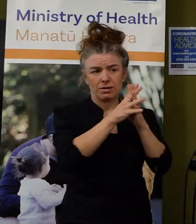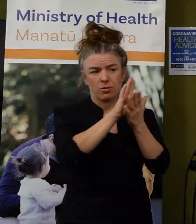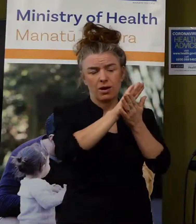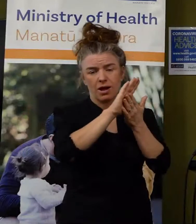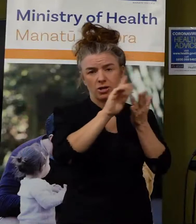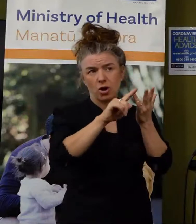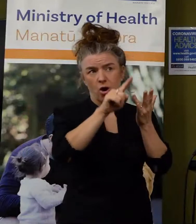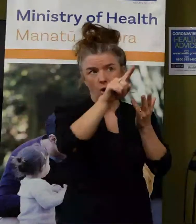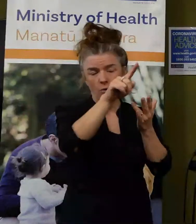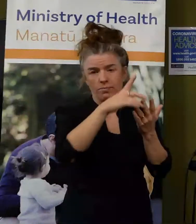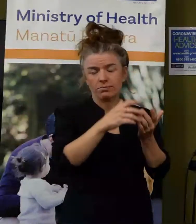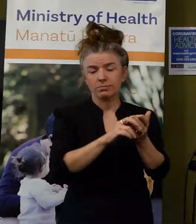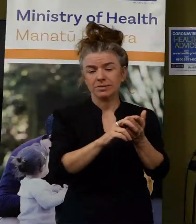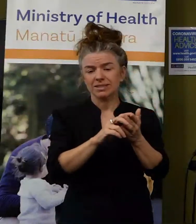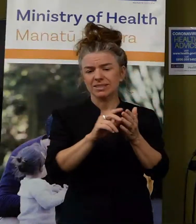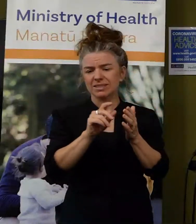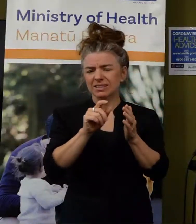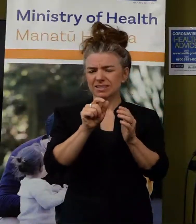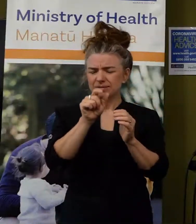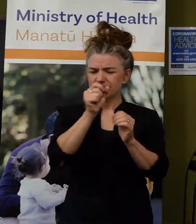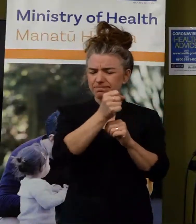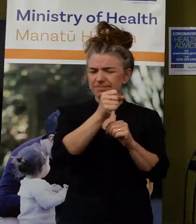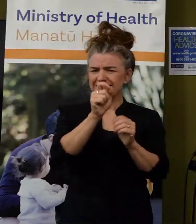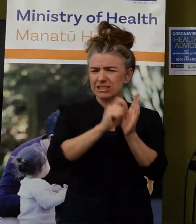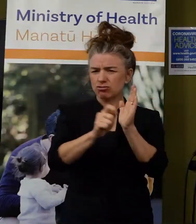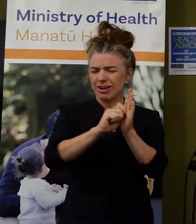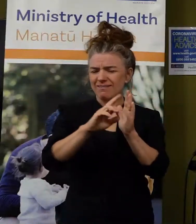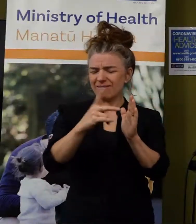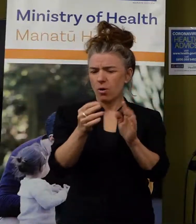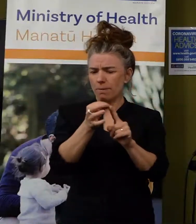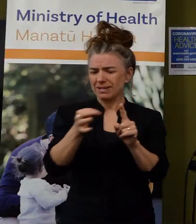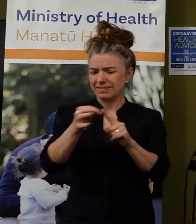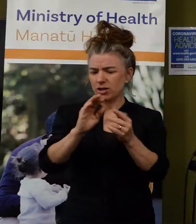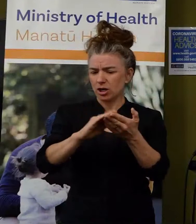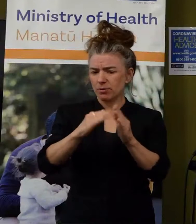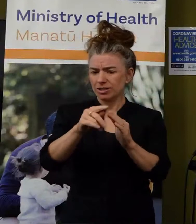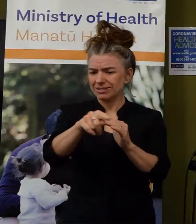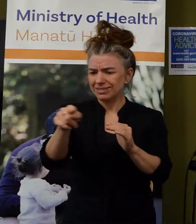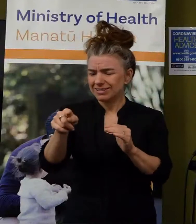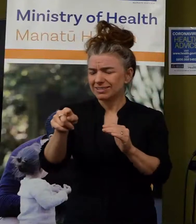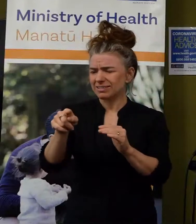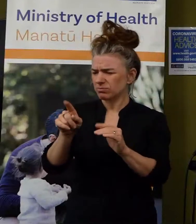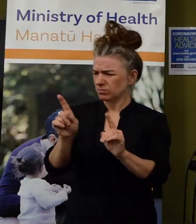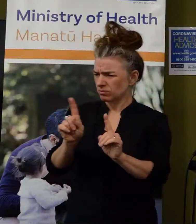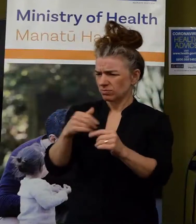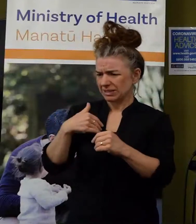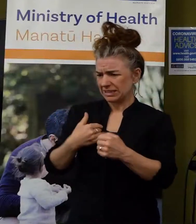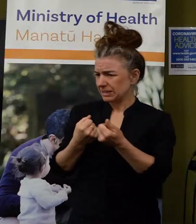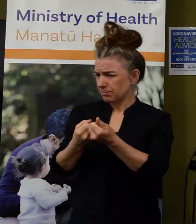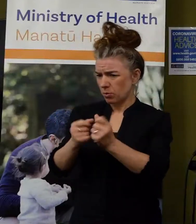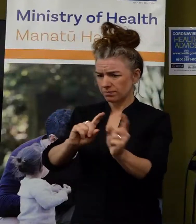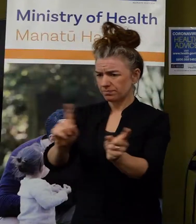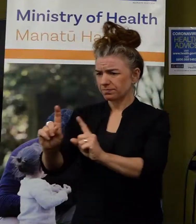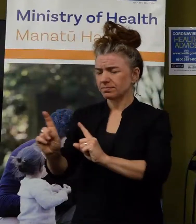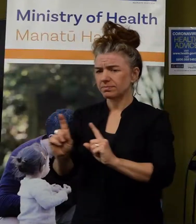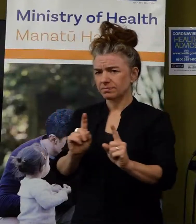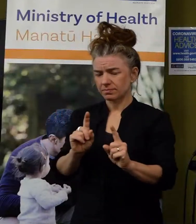the secretary for the Pacific Community, and Pacific countries about what support they need. And in particular, we're in very close contact